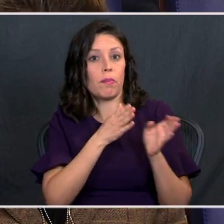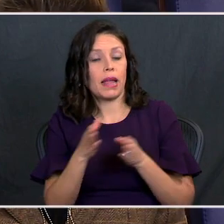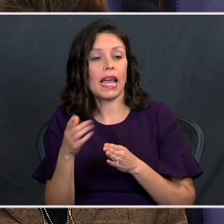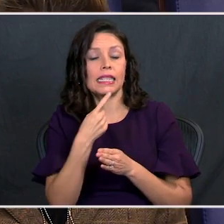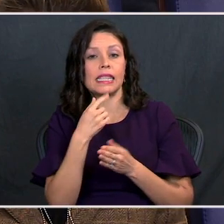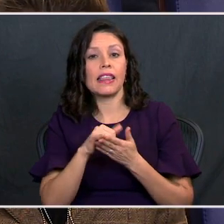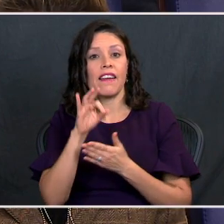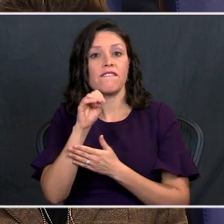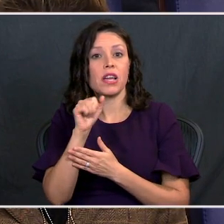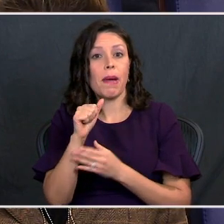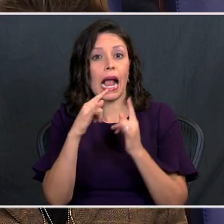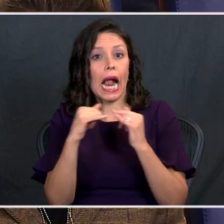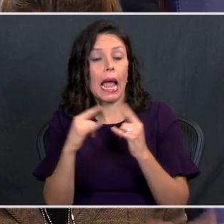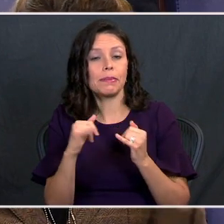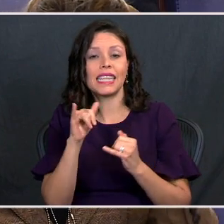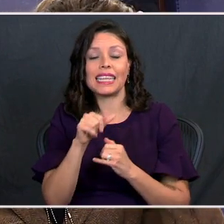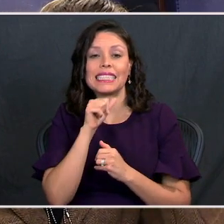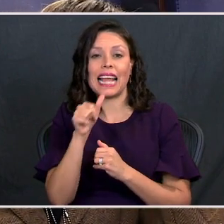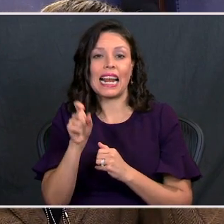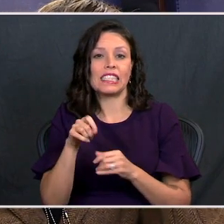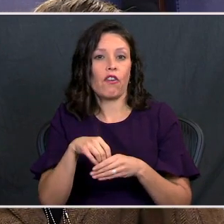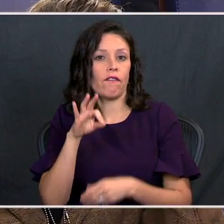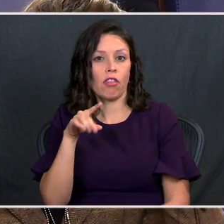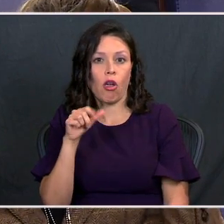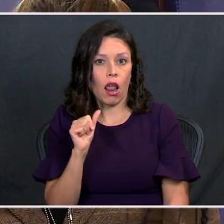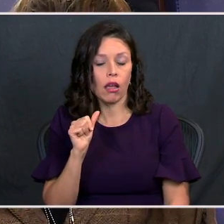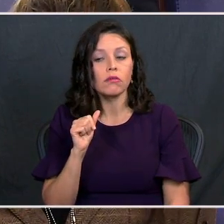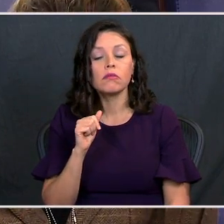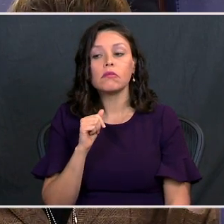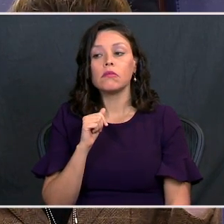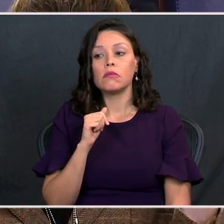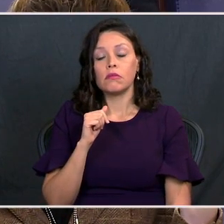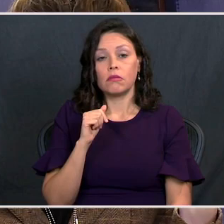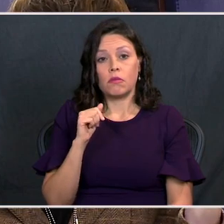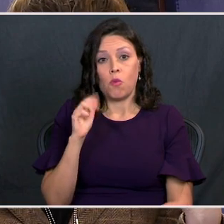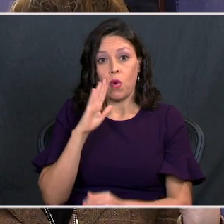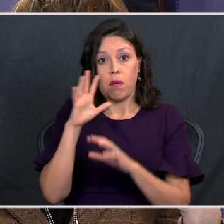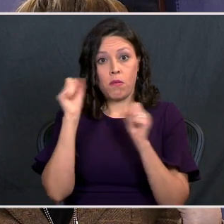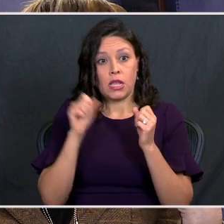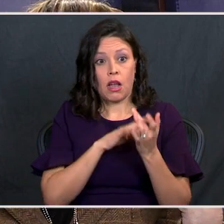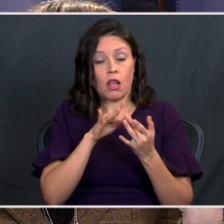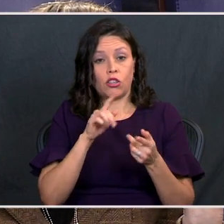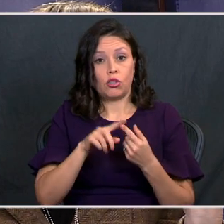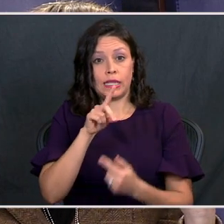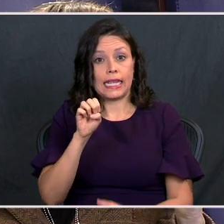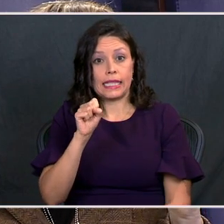"FEMA camps are not necessary in Florida." Has or will the President be reaching out to DeSantis?